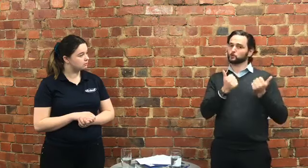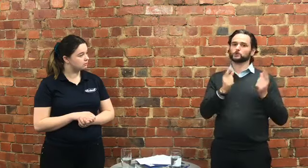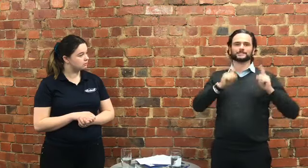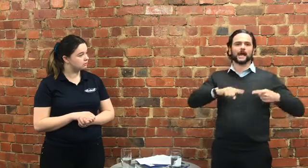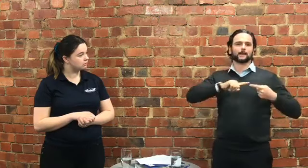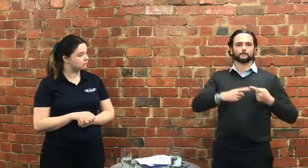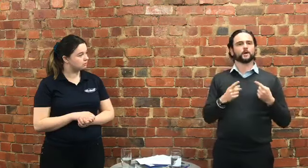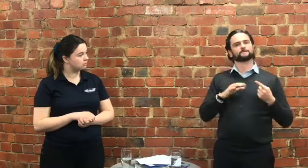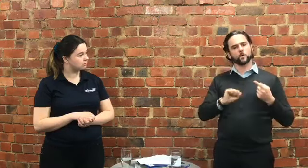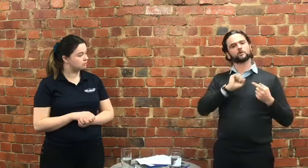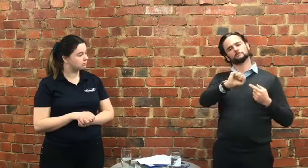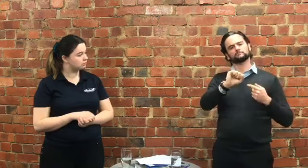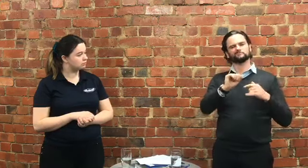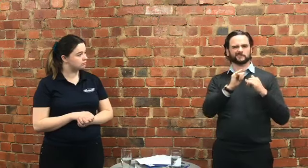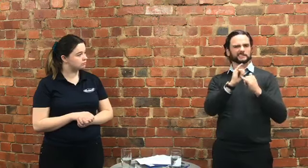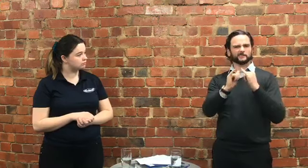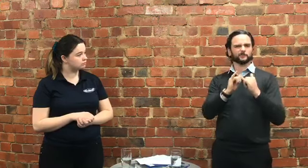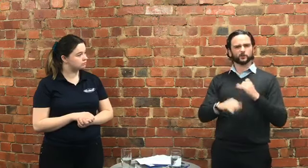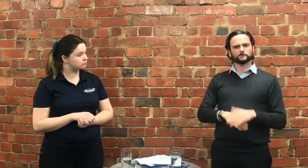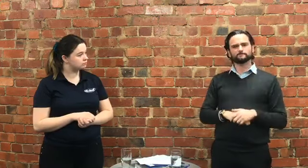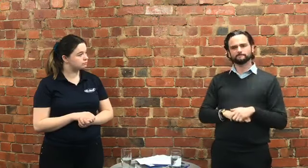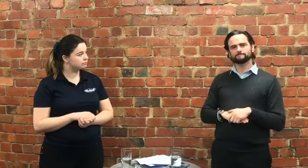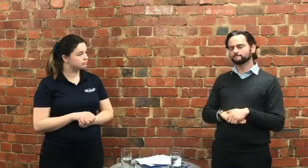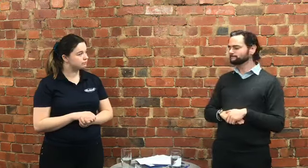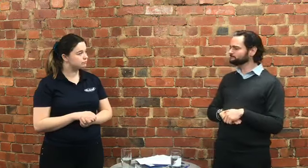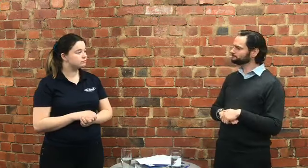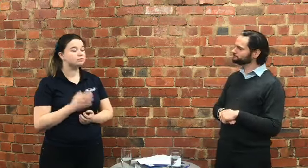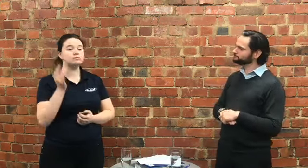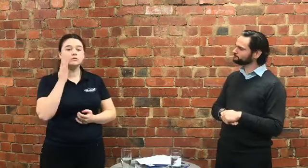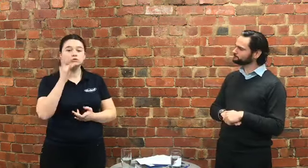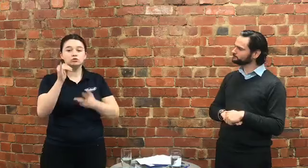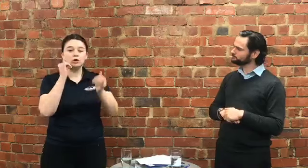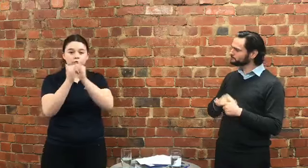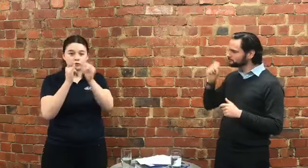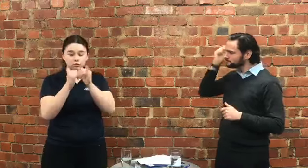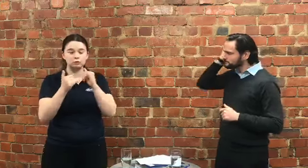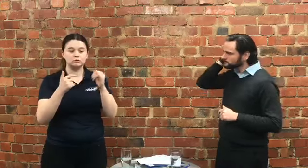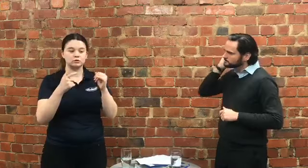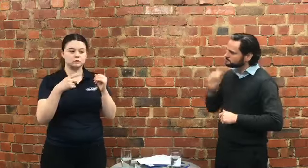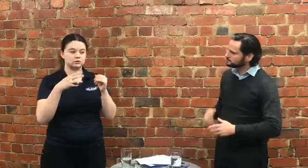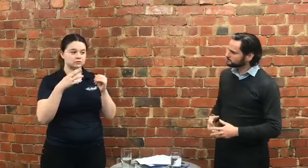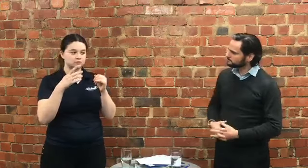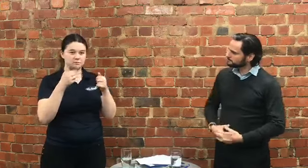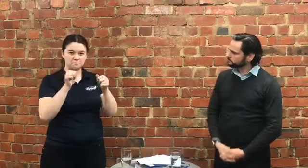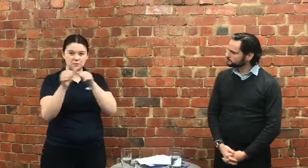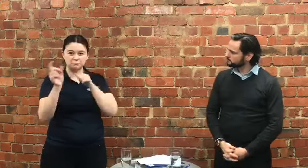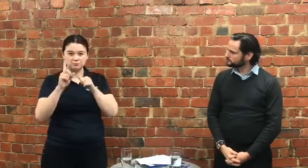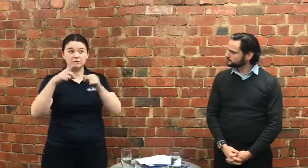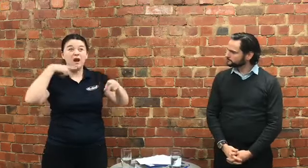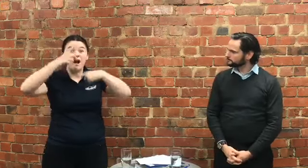Be prepared to ask for what you would like, and in point form for your interview, that would be really helpful.